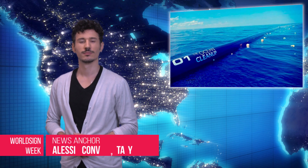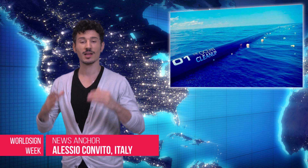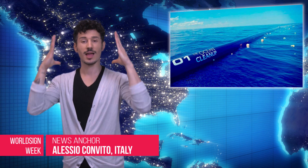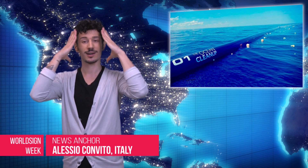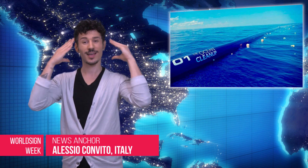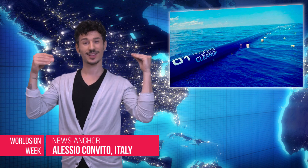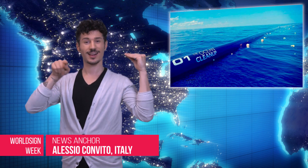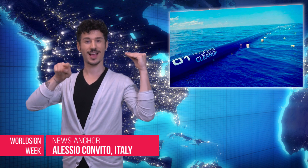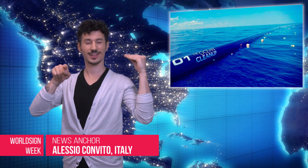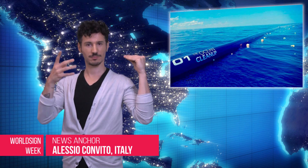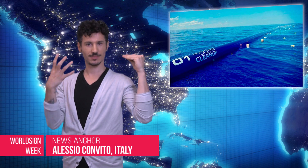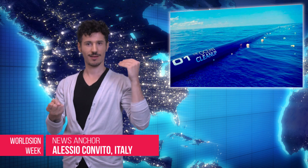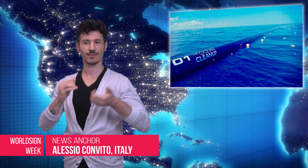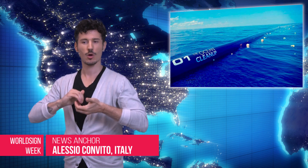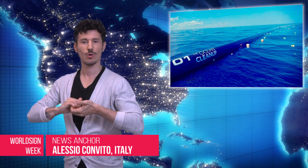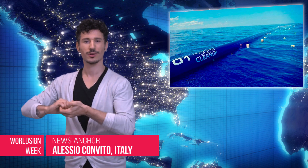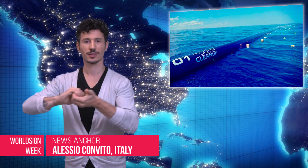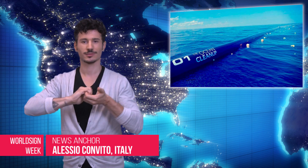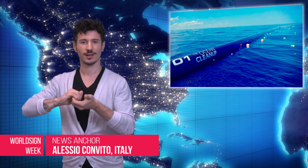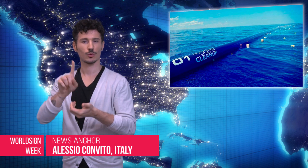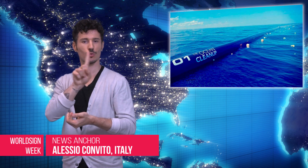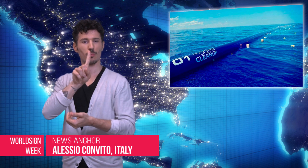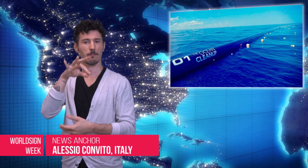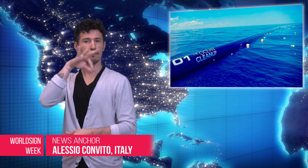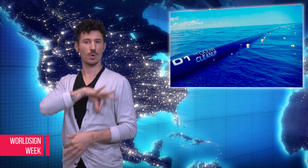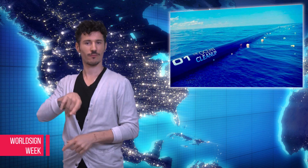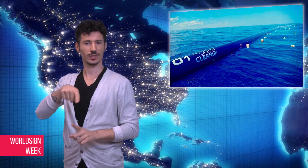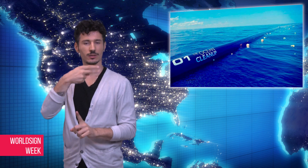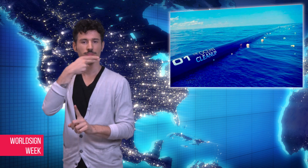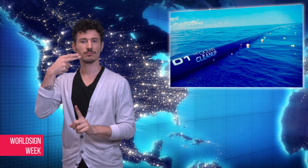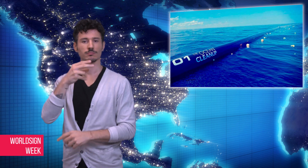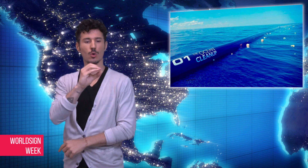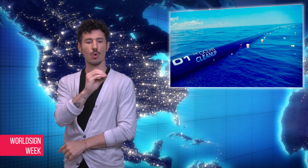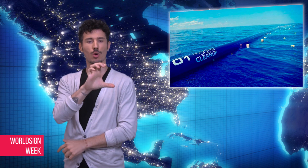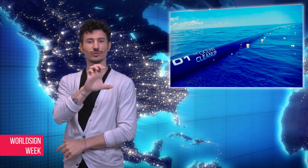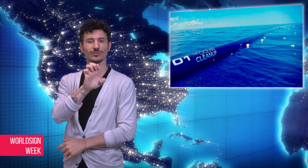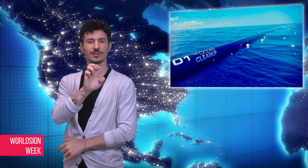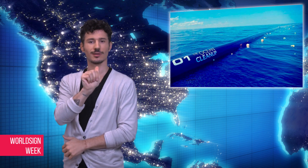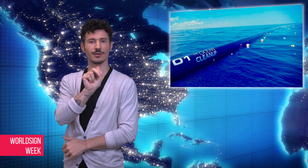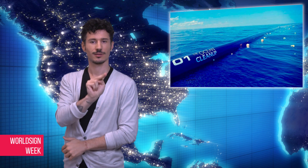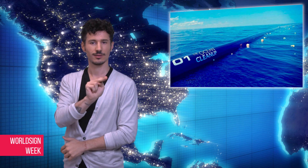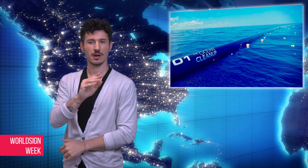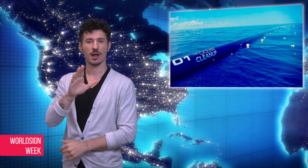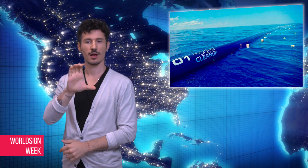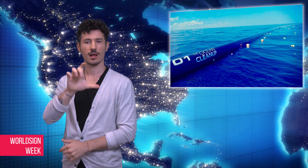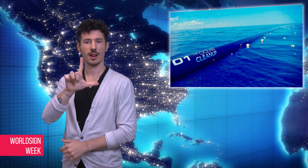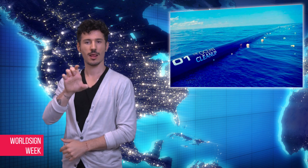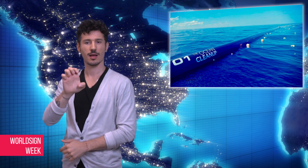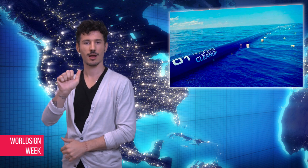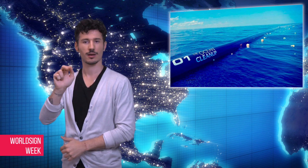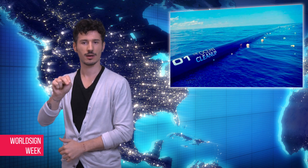[Alessio]: A Netherlands-based non-profit organization,